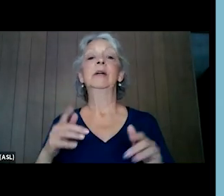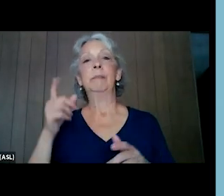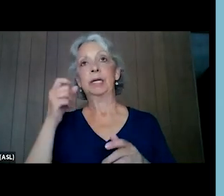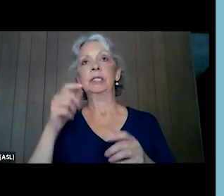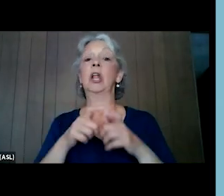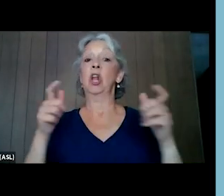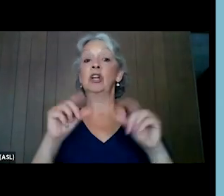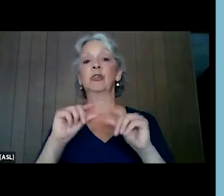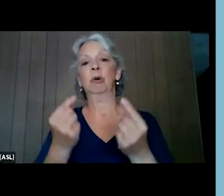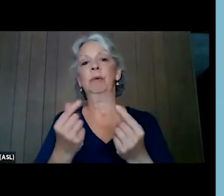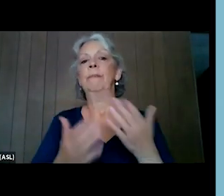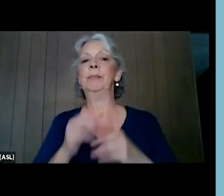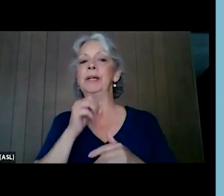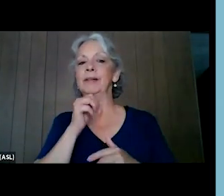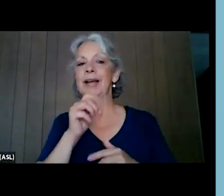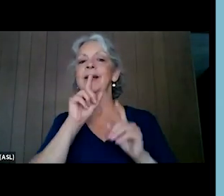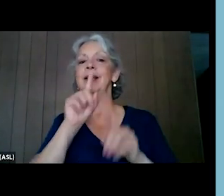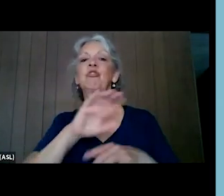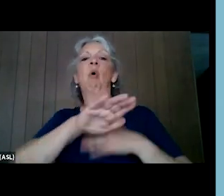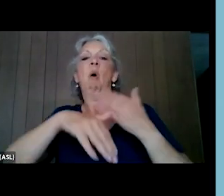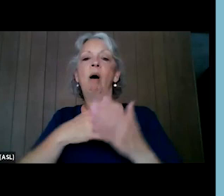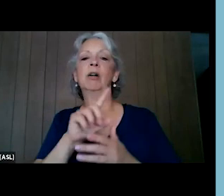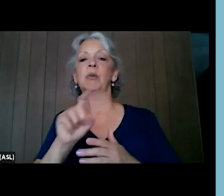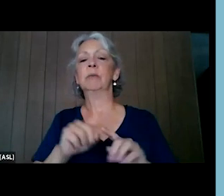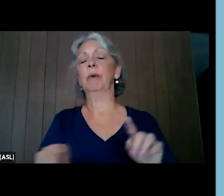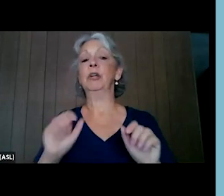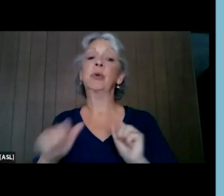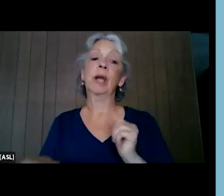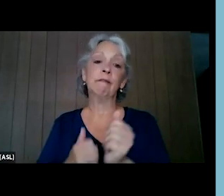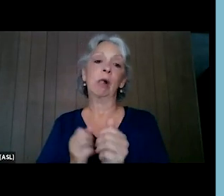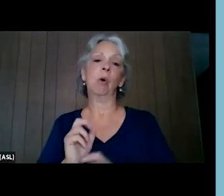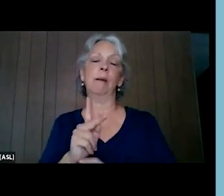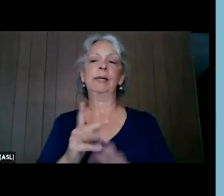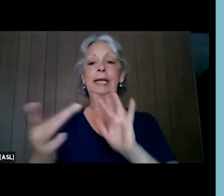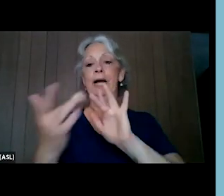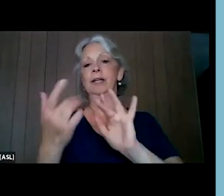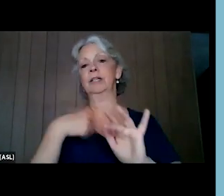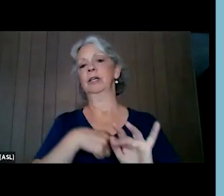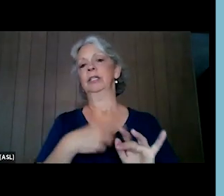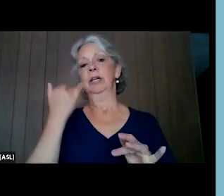we may not get to everybody, but feel free to follow up with us if we haven't answered your question.